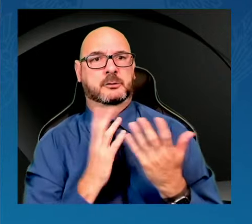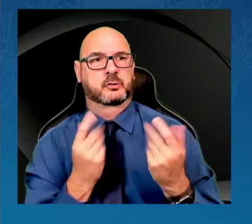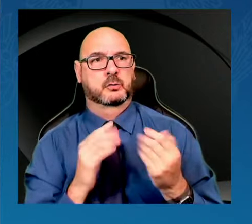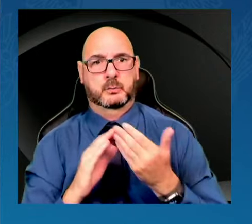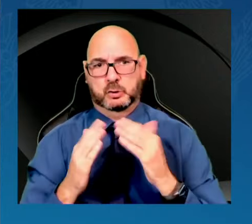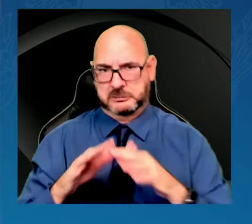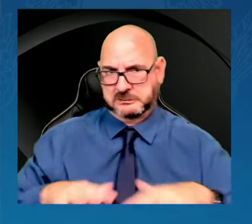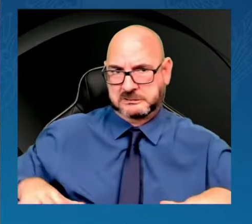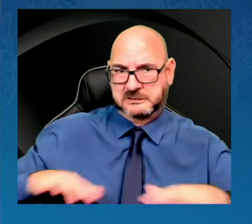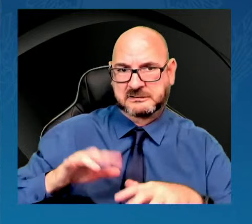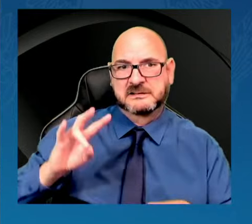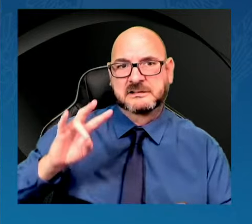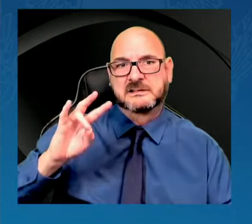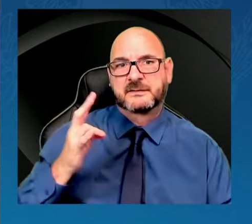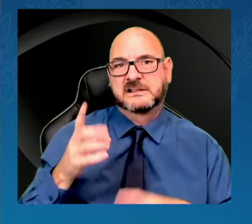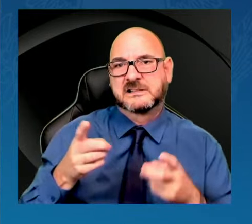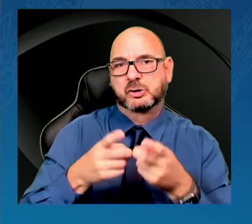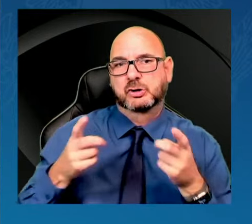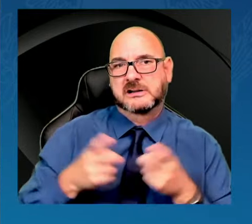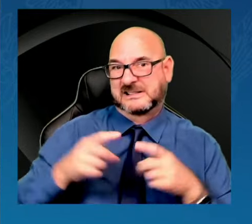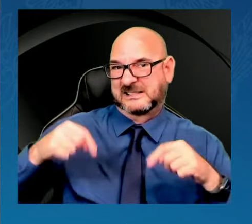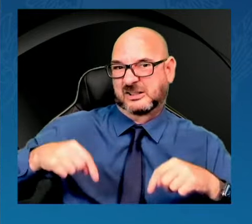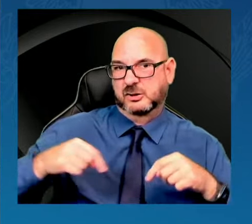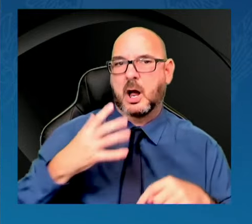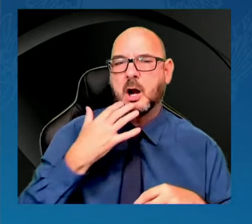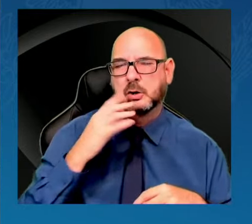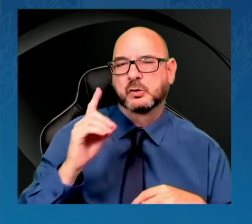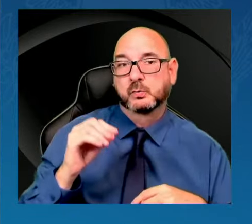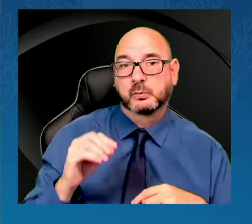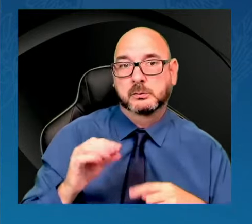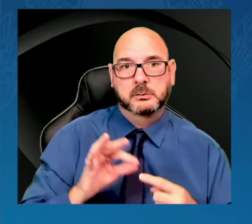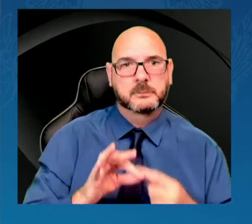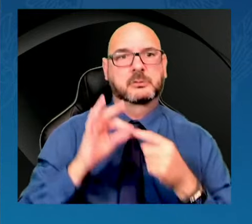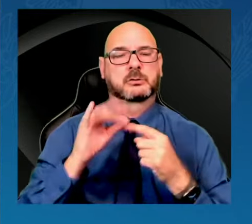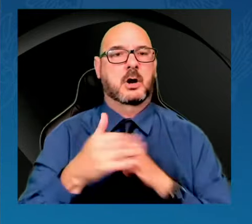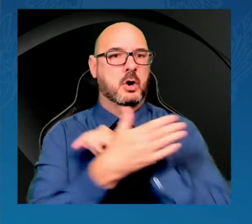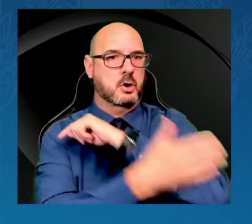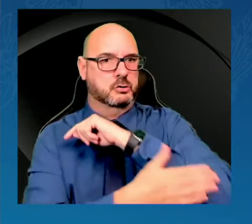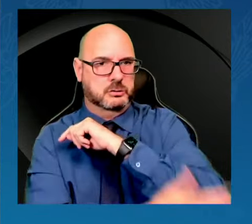especially in rural Colorado. So these have -- all of these bills